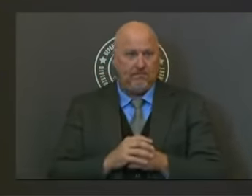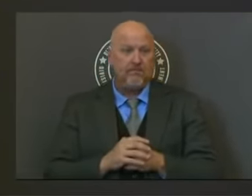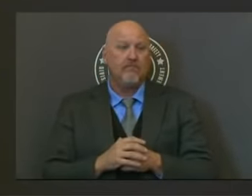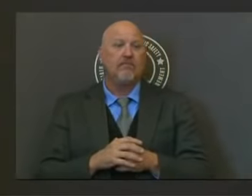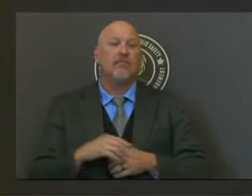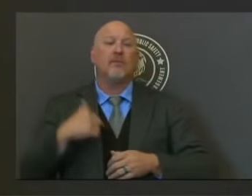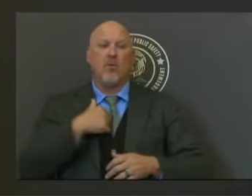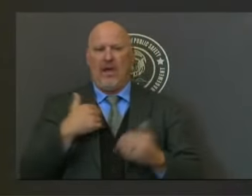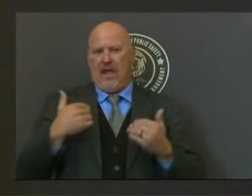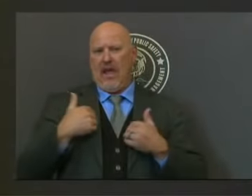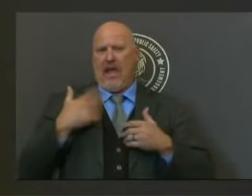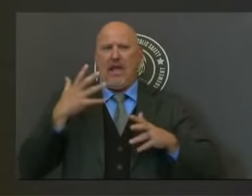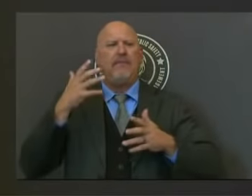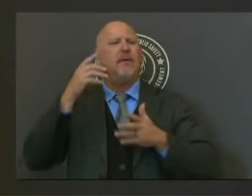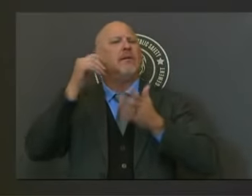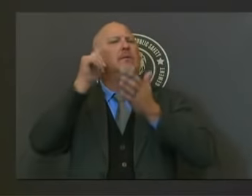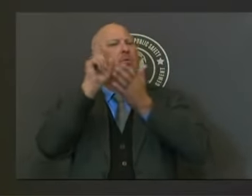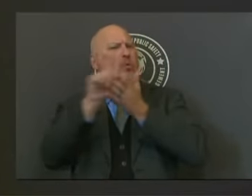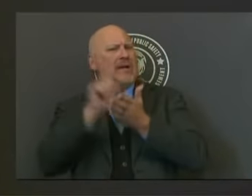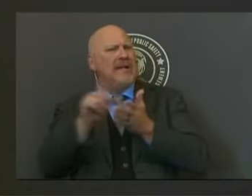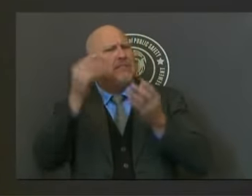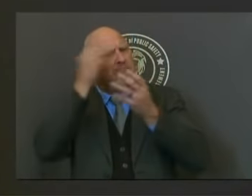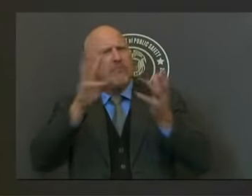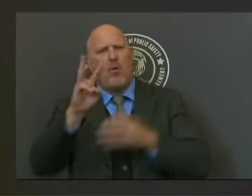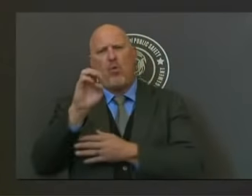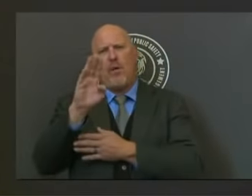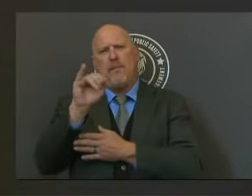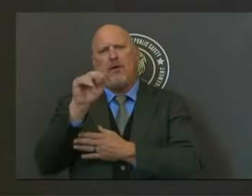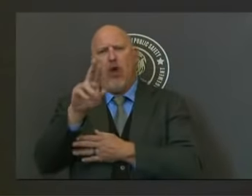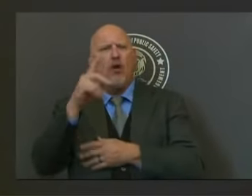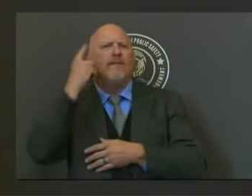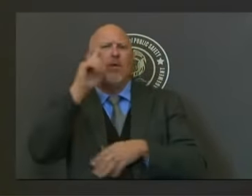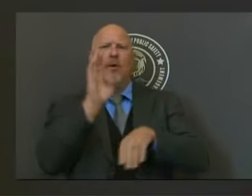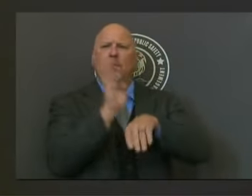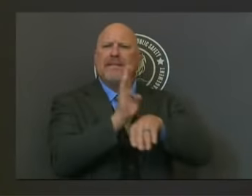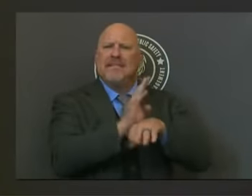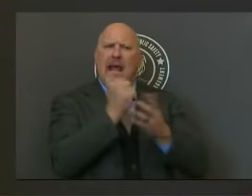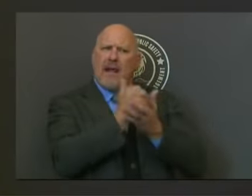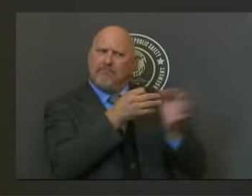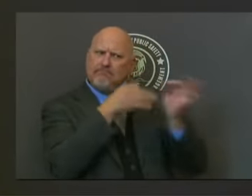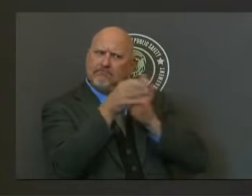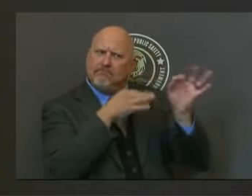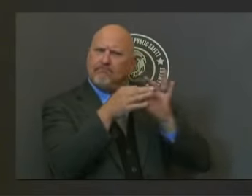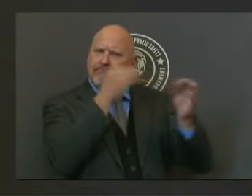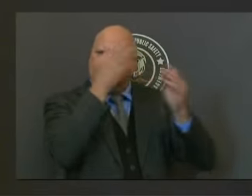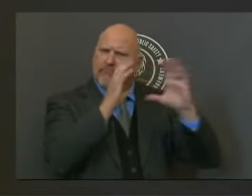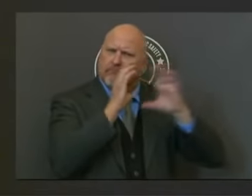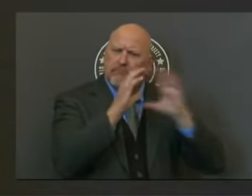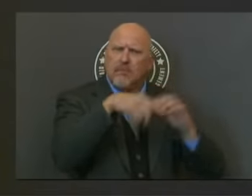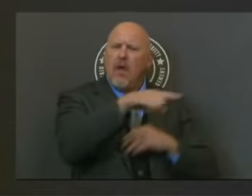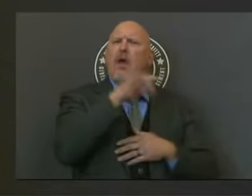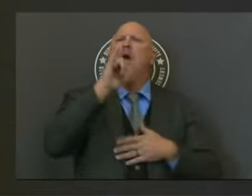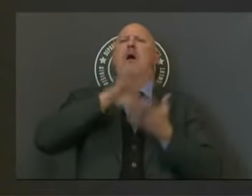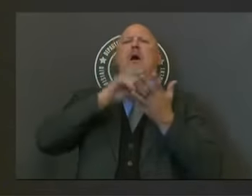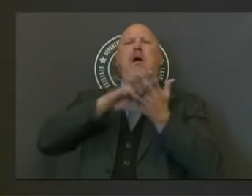counties and the index levels will be displayed on the Utah to